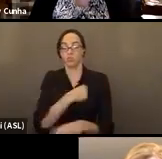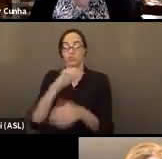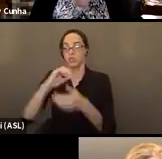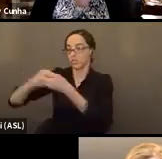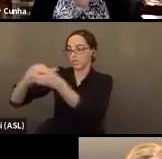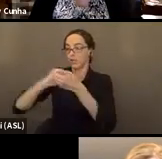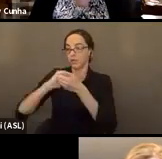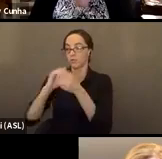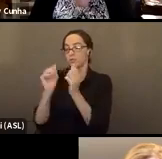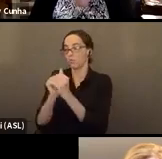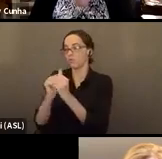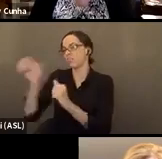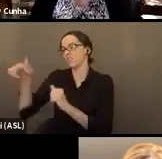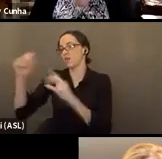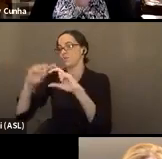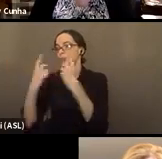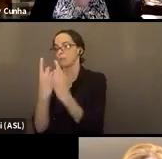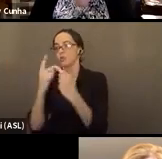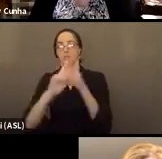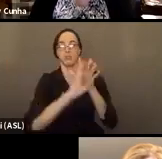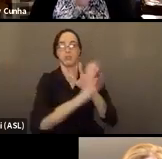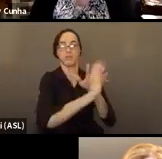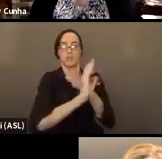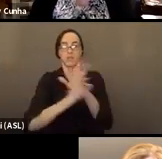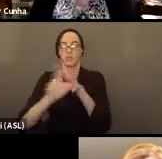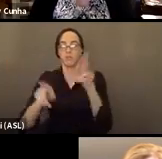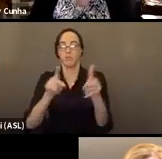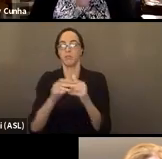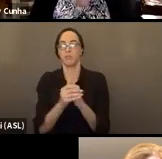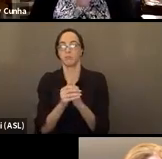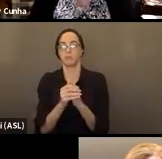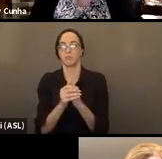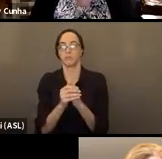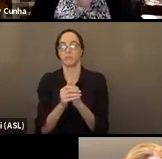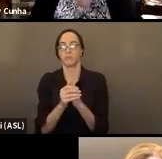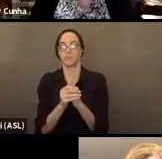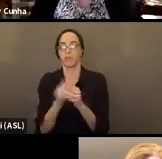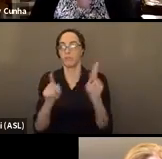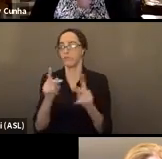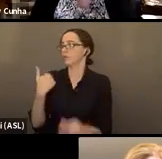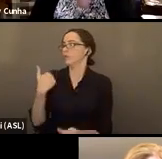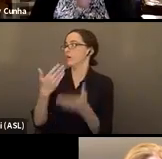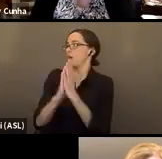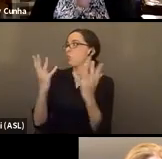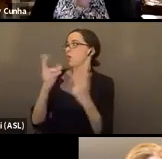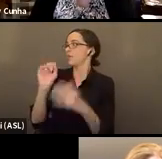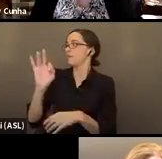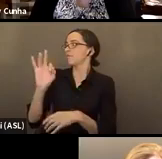we get asked on a regular basis what if it's 2 a.m will we still be able to get out the answer is yes